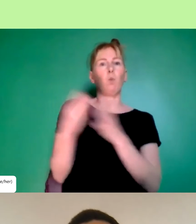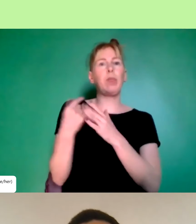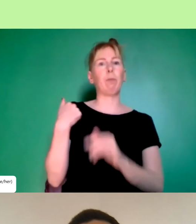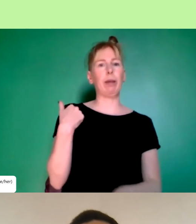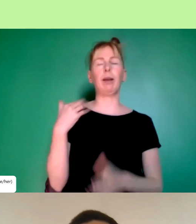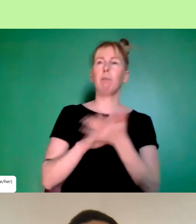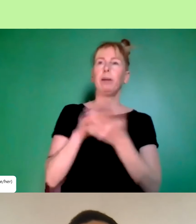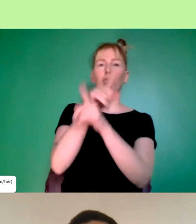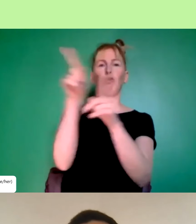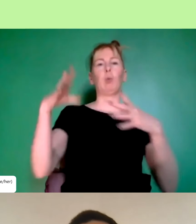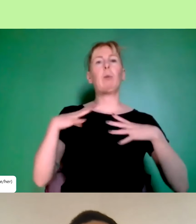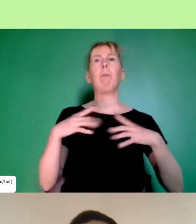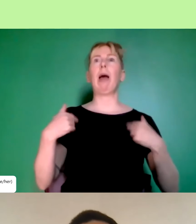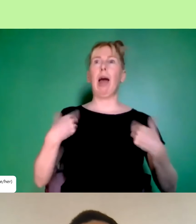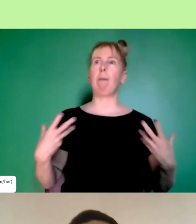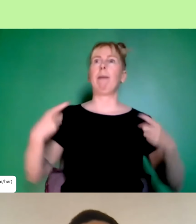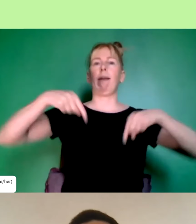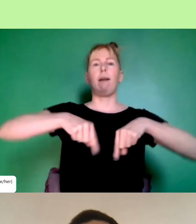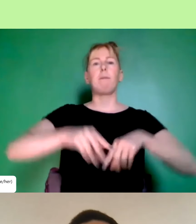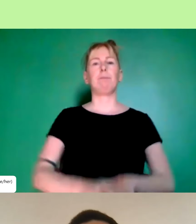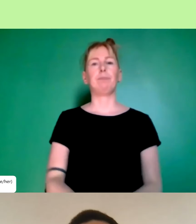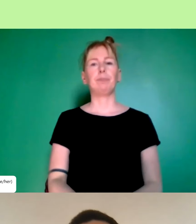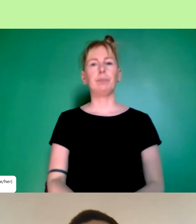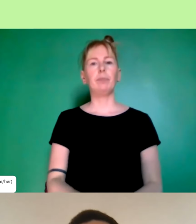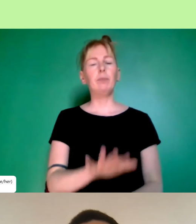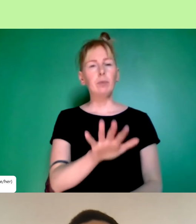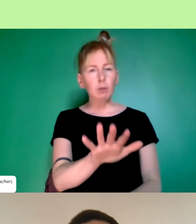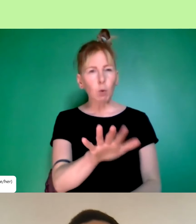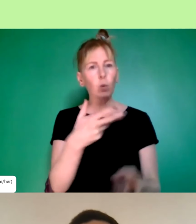through your contract, what is – what does what you have written here, you have me in